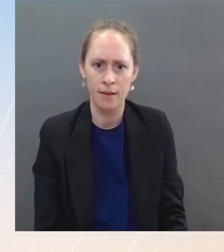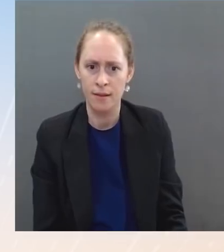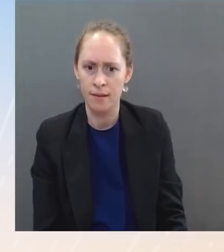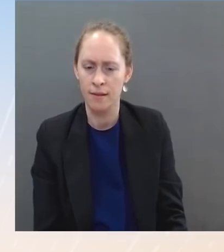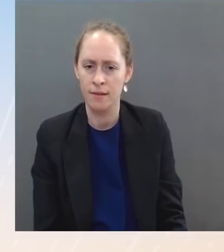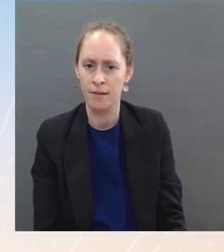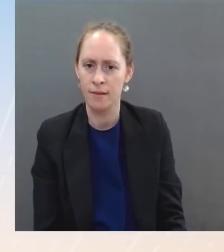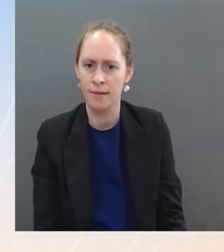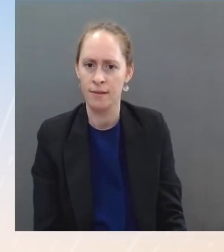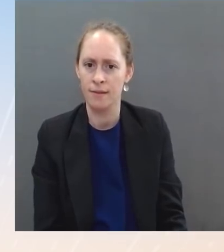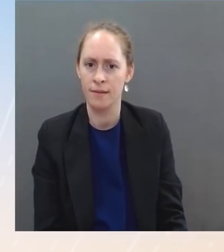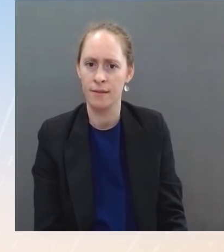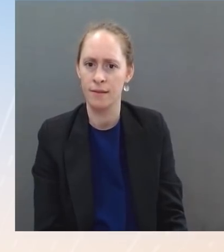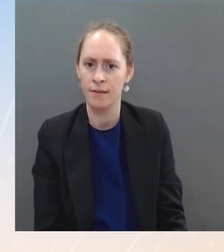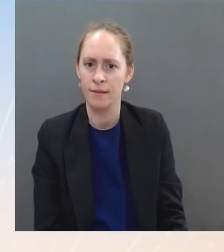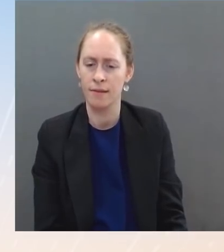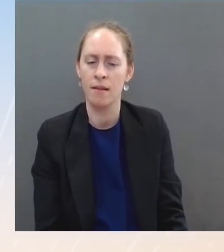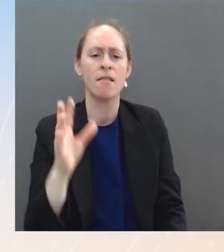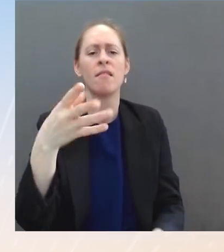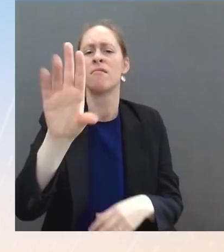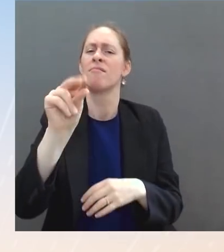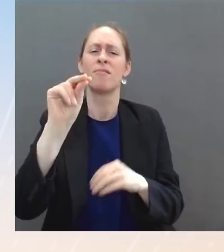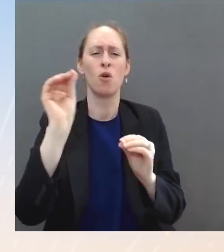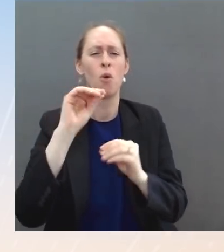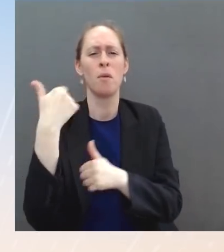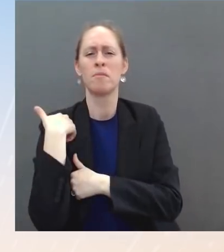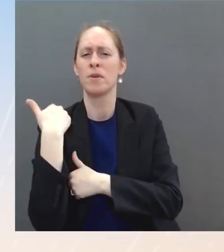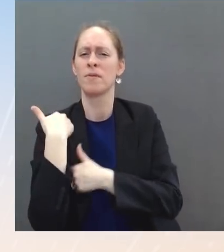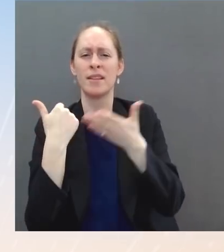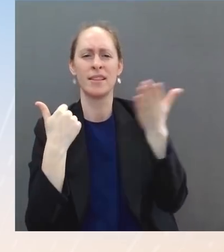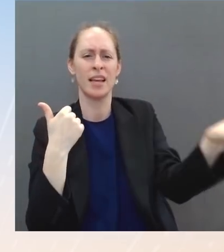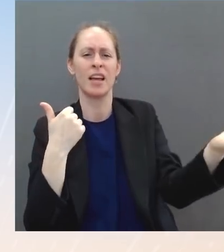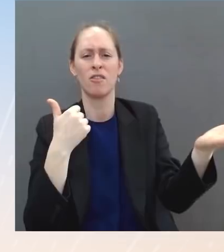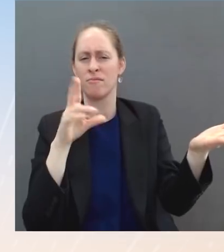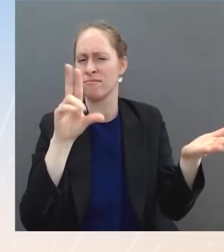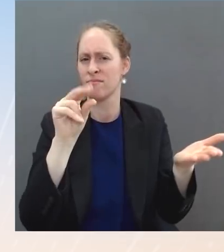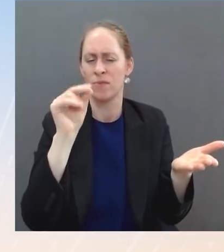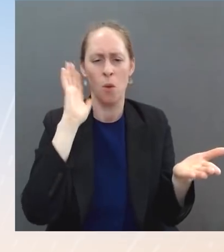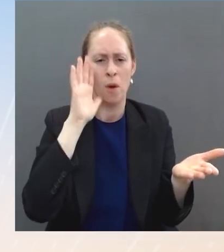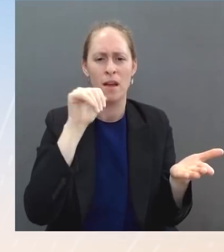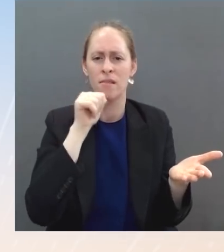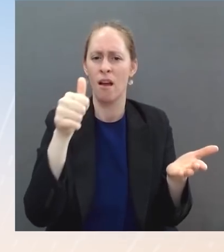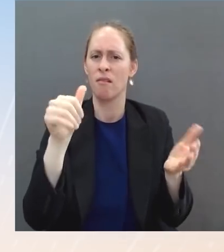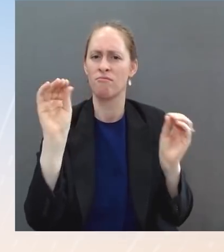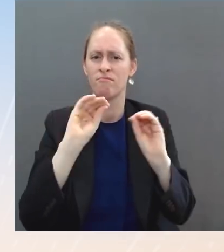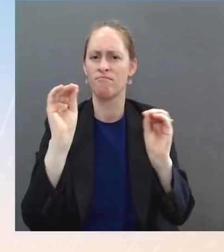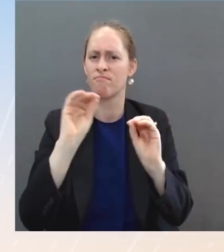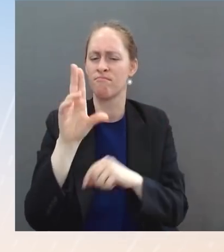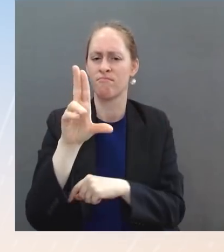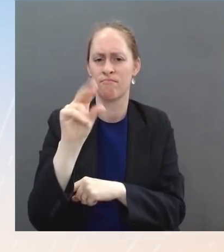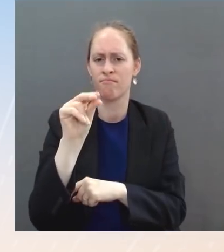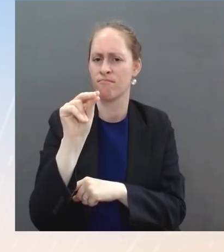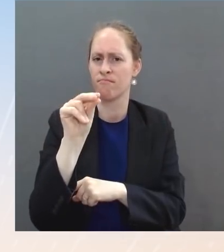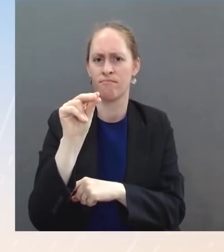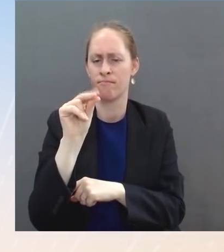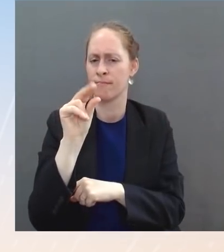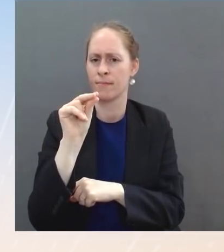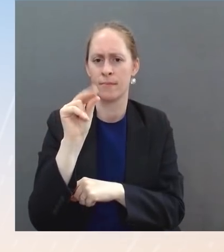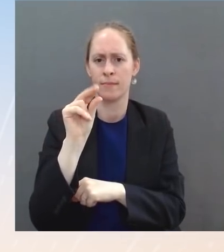none of them have ever been given full shape or been kind of formally put forward and suggested should actually be implemented.